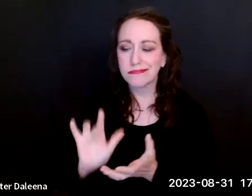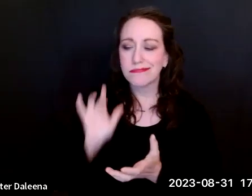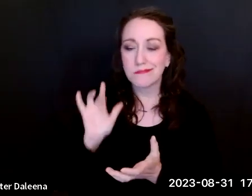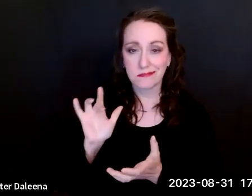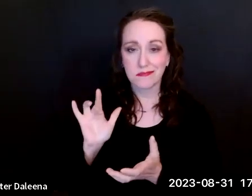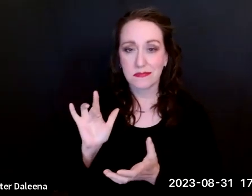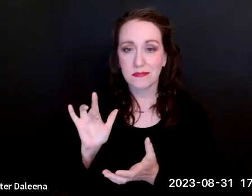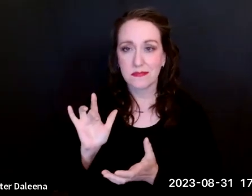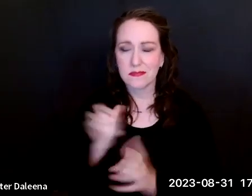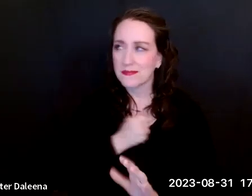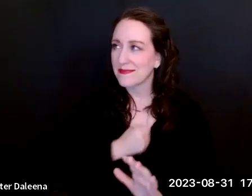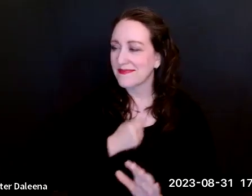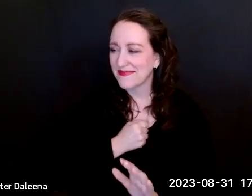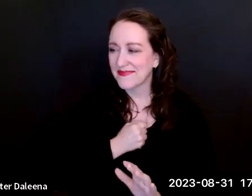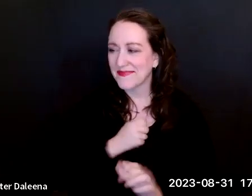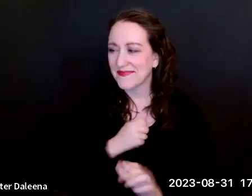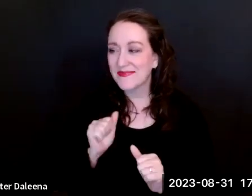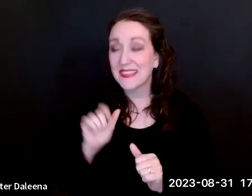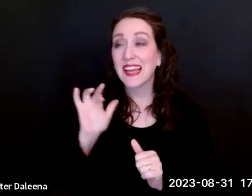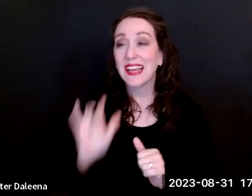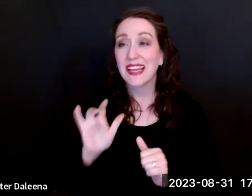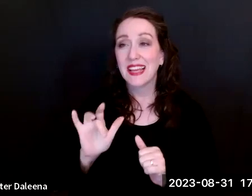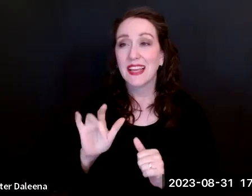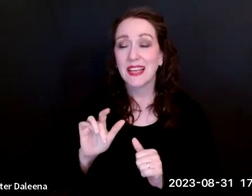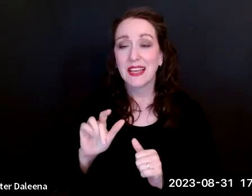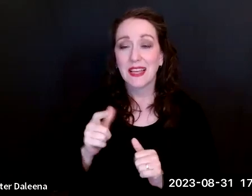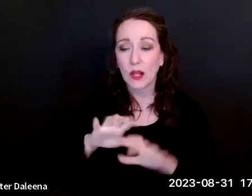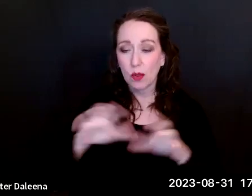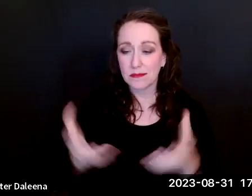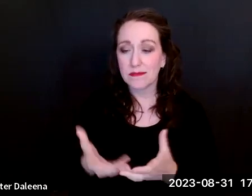um I'm sorry excuse me click on the globe sheet icon in the bottom right of your screen